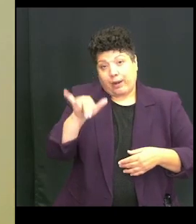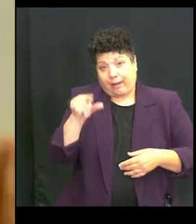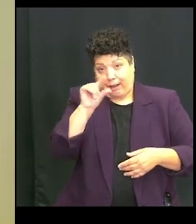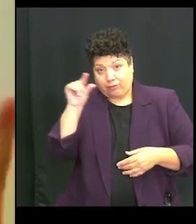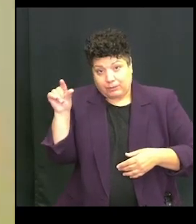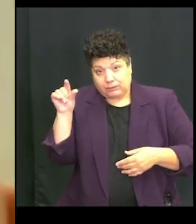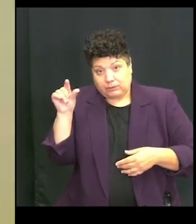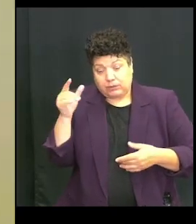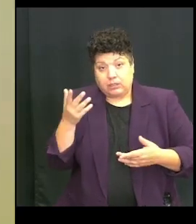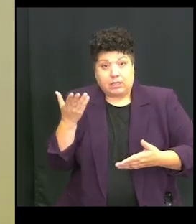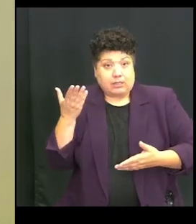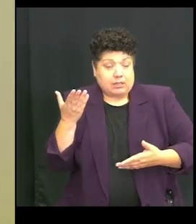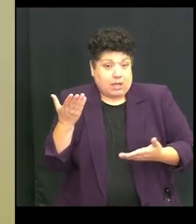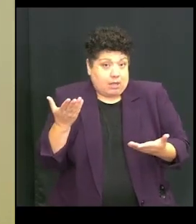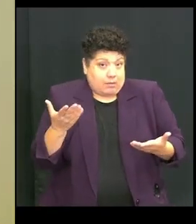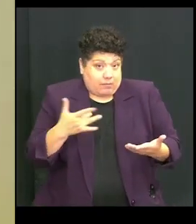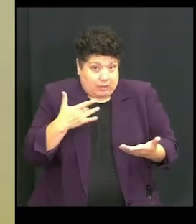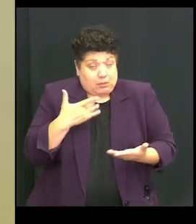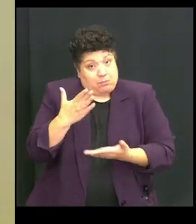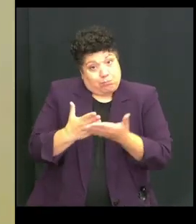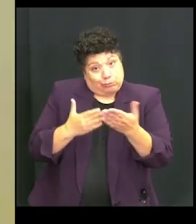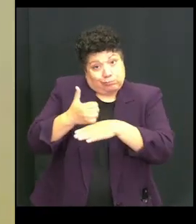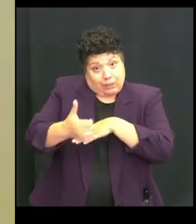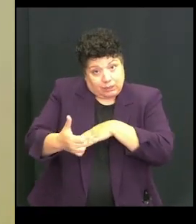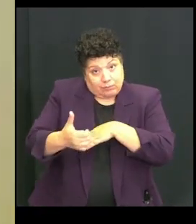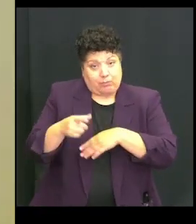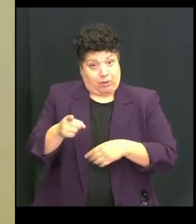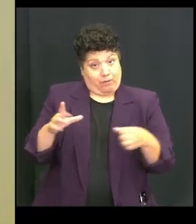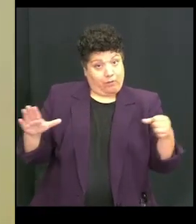I'm not at all suggesting that's the whole story, but I think that's part of the story too.